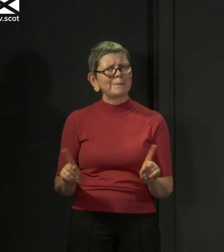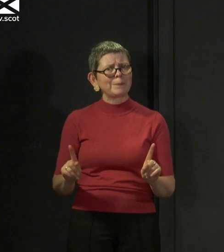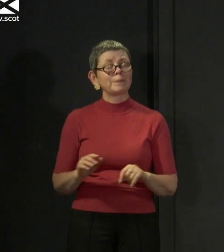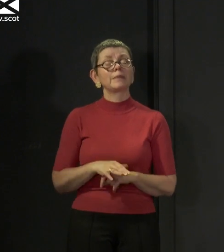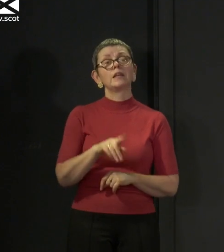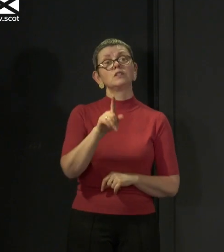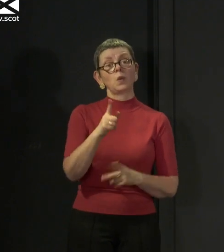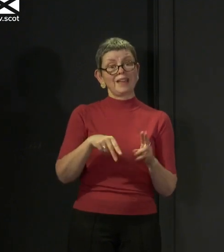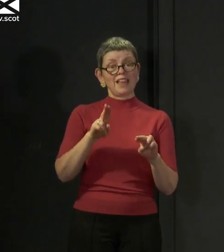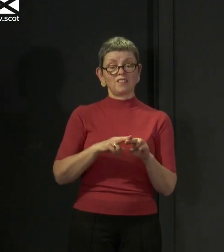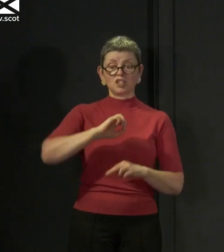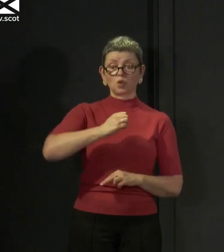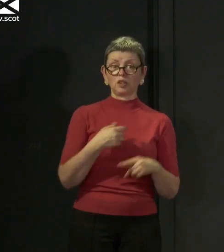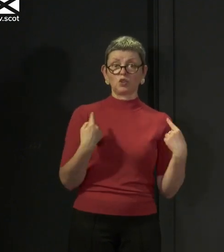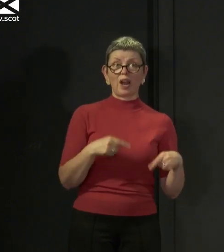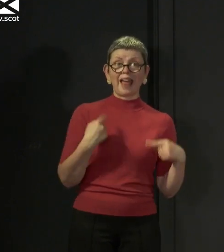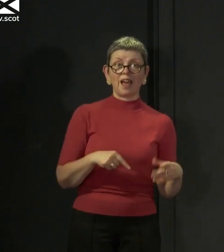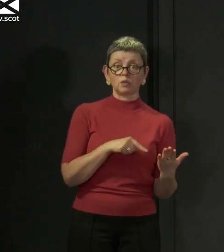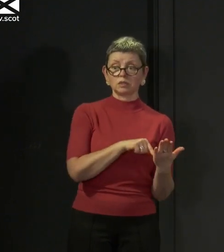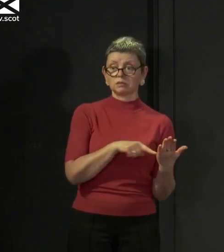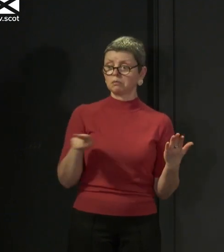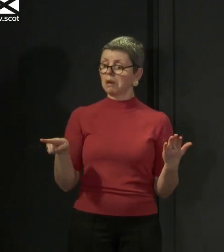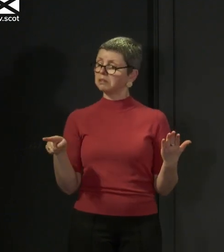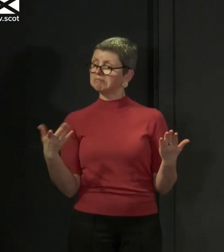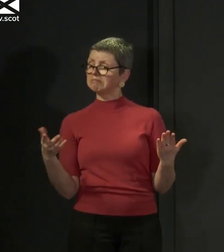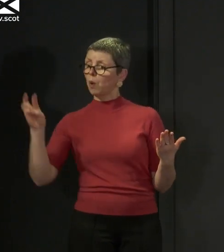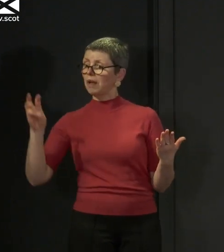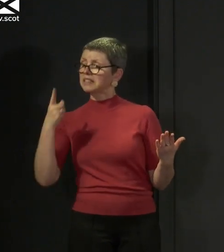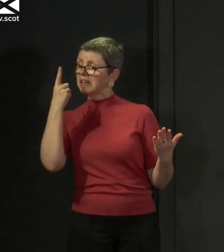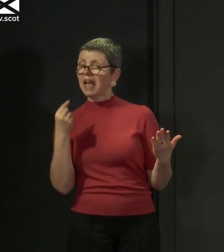to something in Scotland that you are being allowed to do in other parts of the UK, or